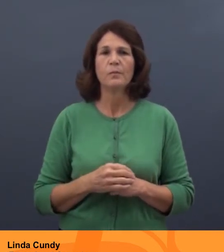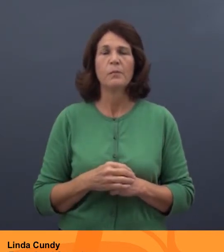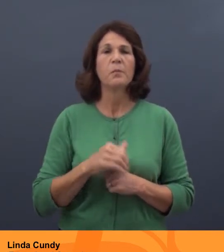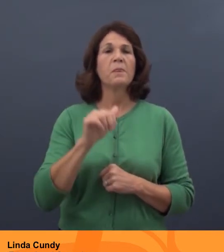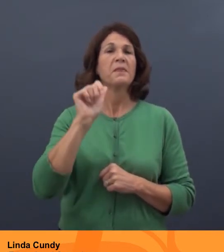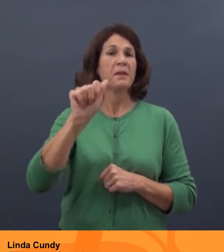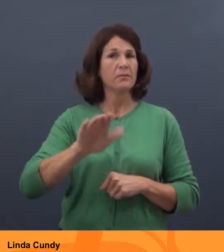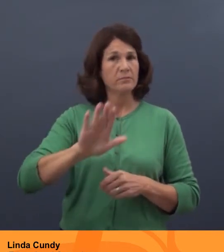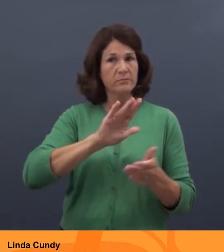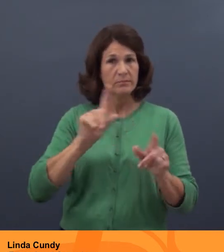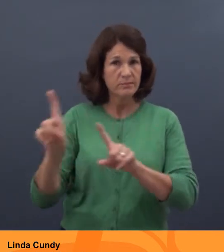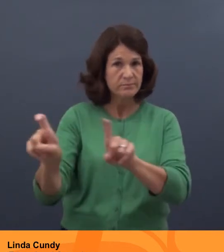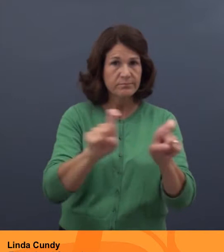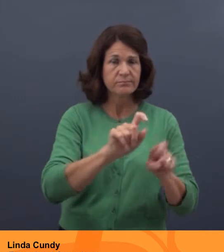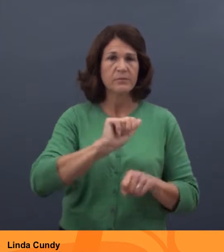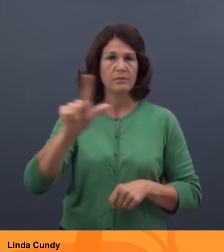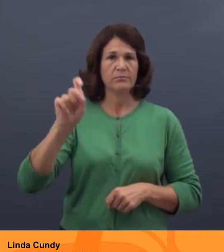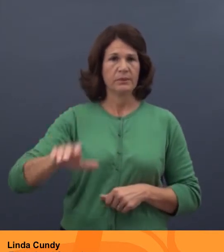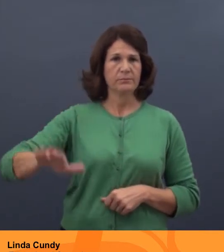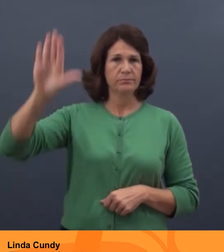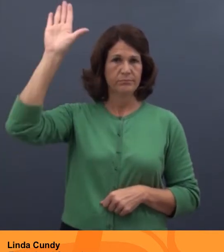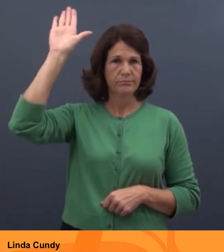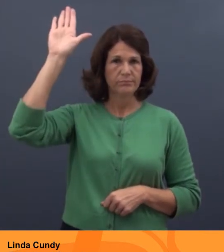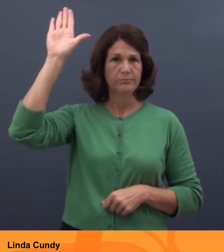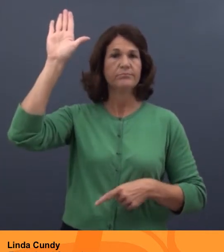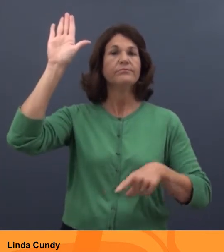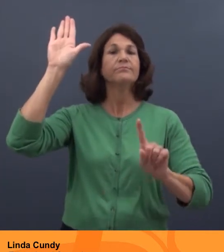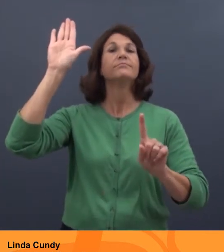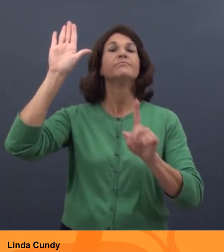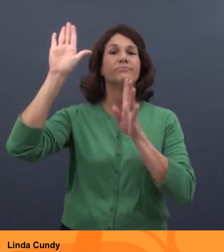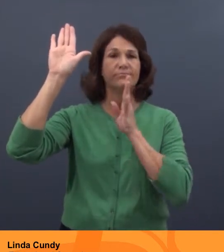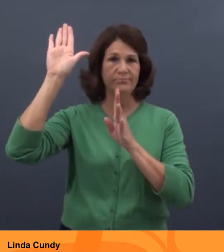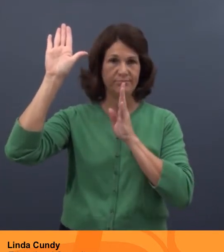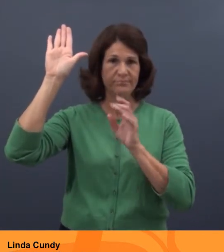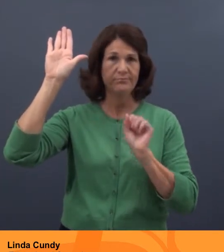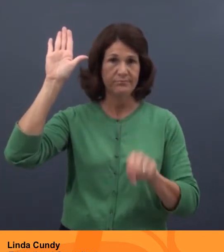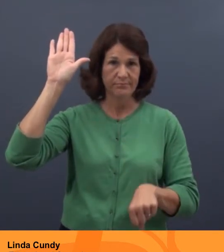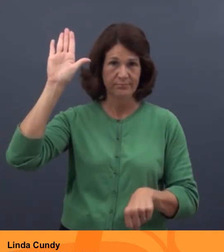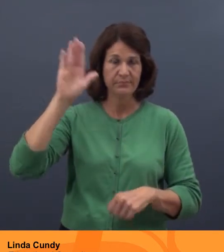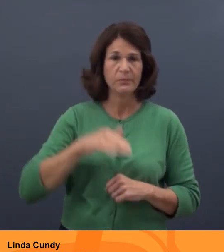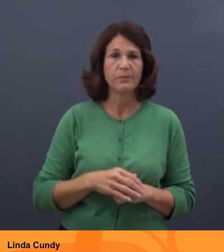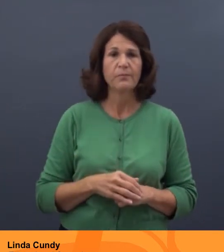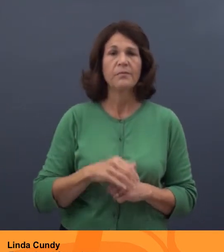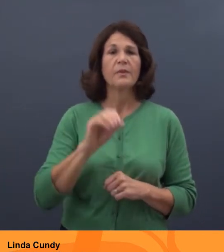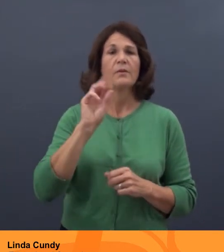You may also want to ask them to raise their hands before speaking and that only